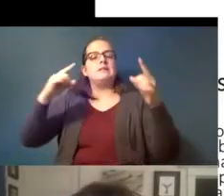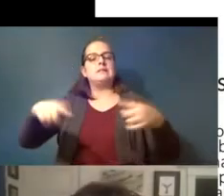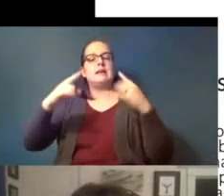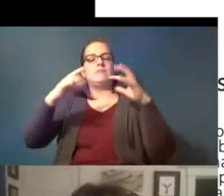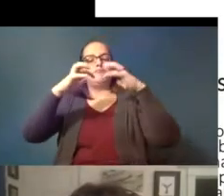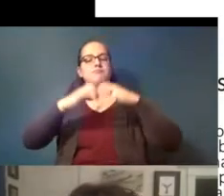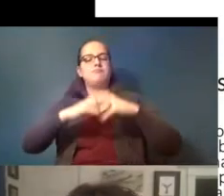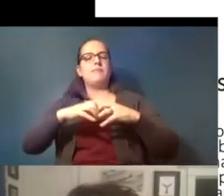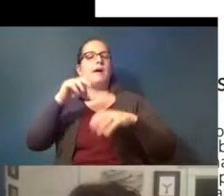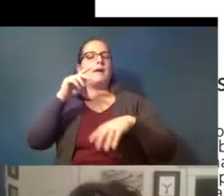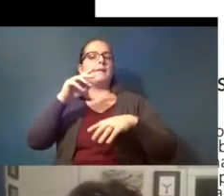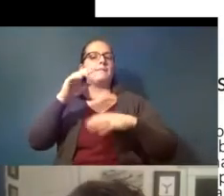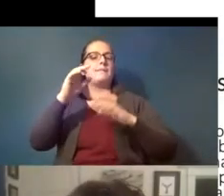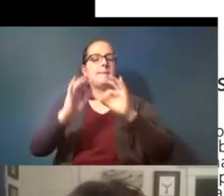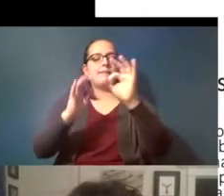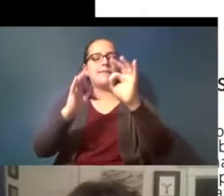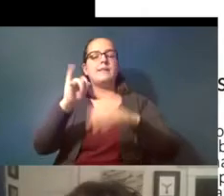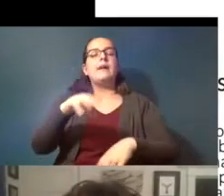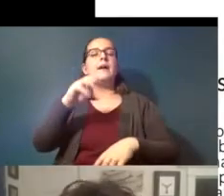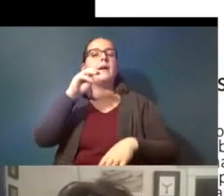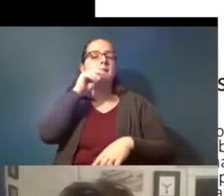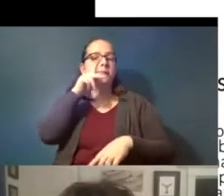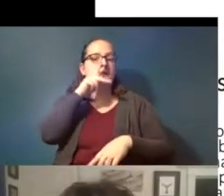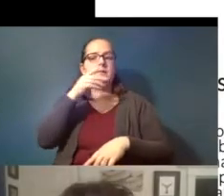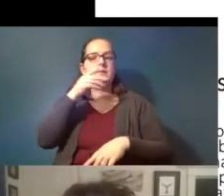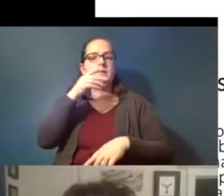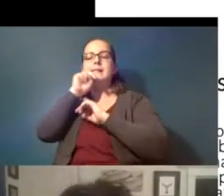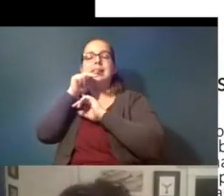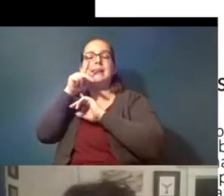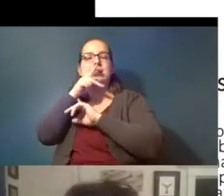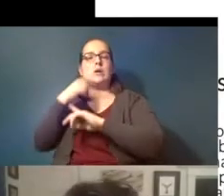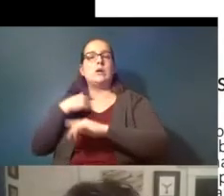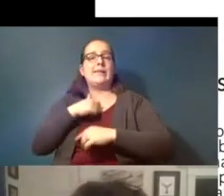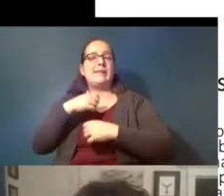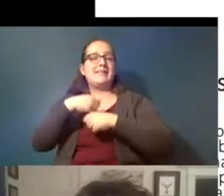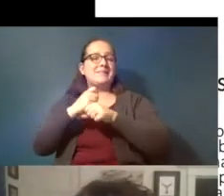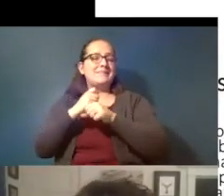micro and nano size so we're producing particles that are smaller than one micron as well